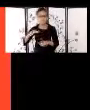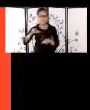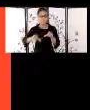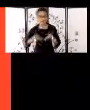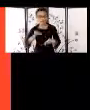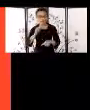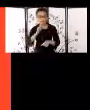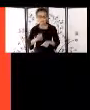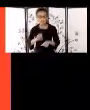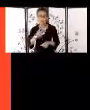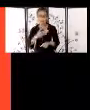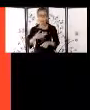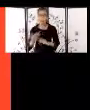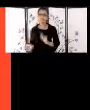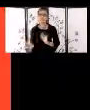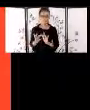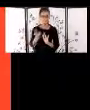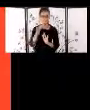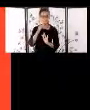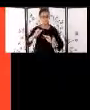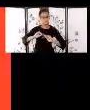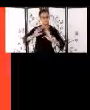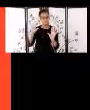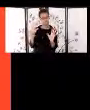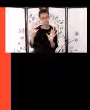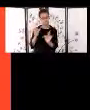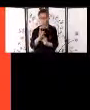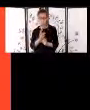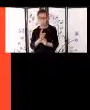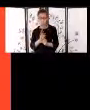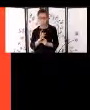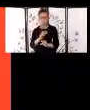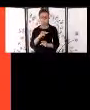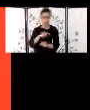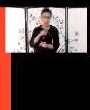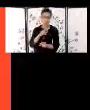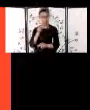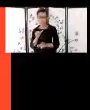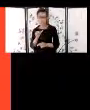and clarity. A project may only be submitted by one applicant